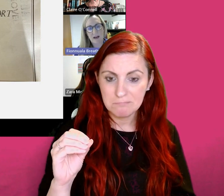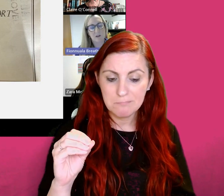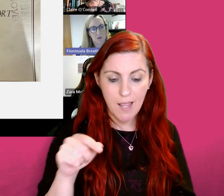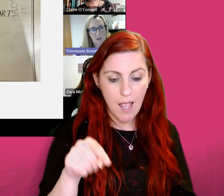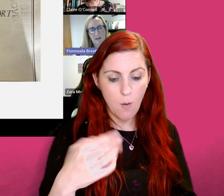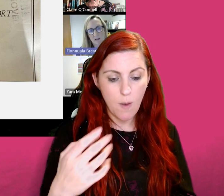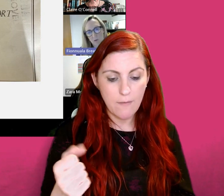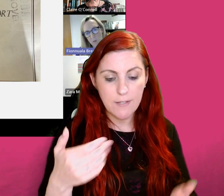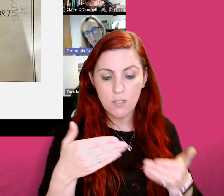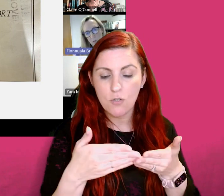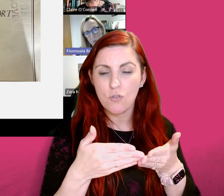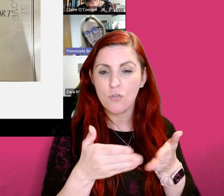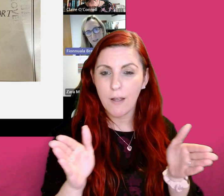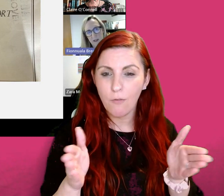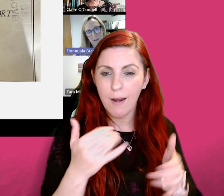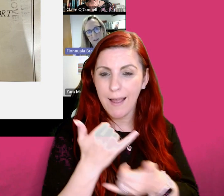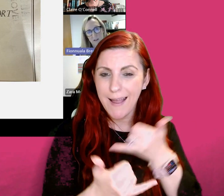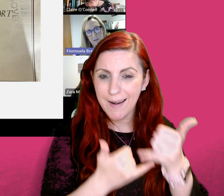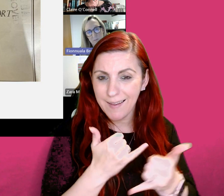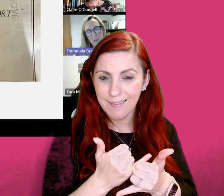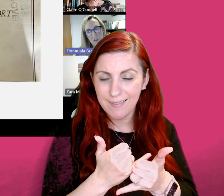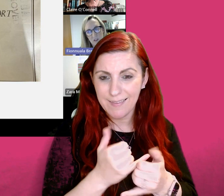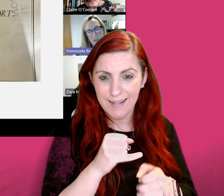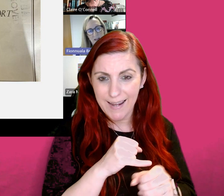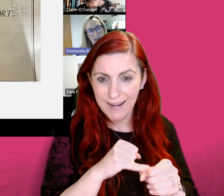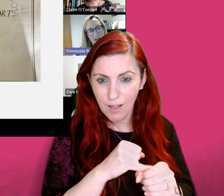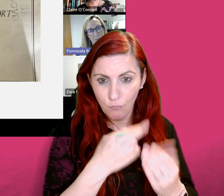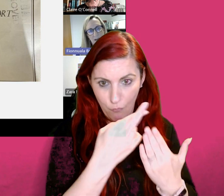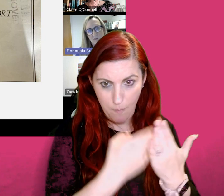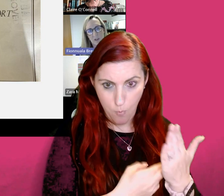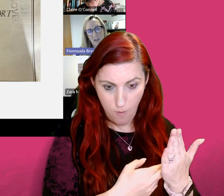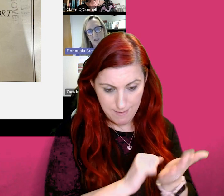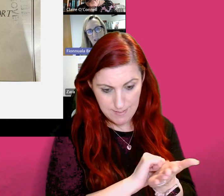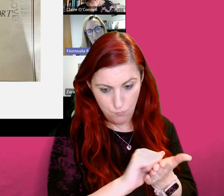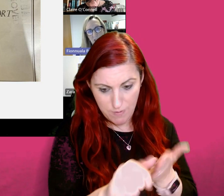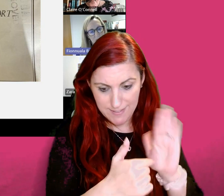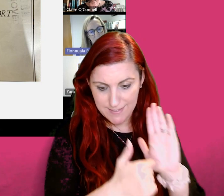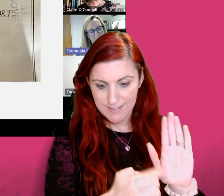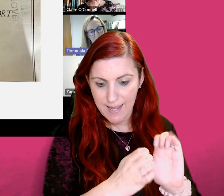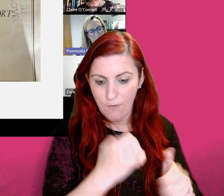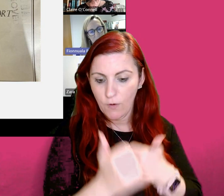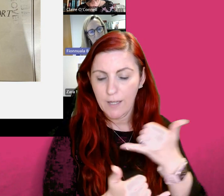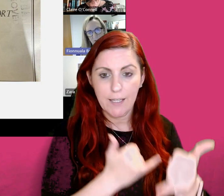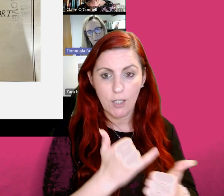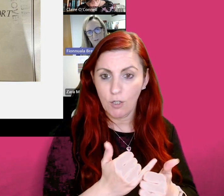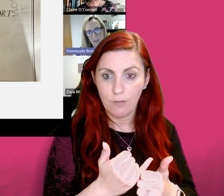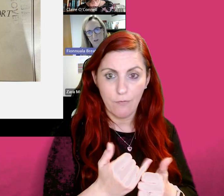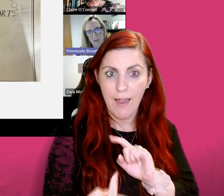an annual clinical report that is that is printed um every year that goes back about 150 years and